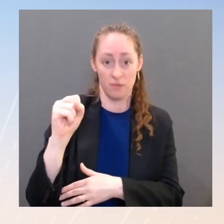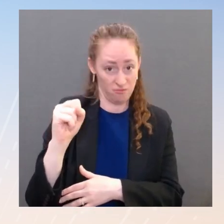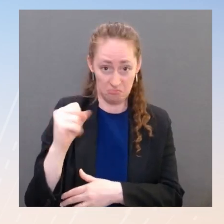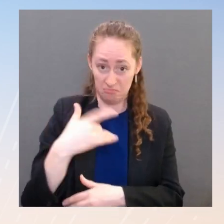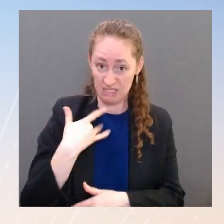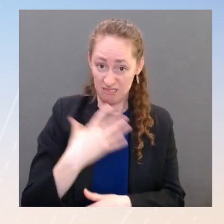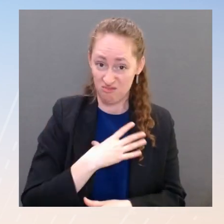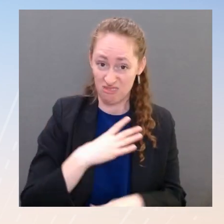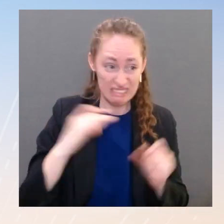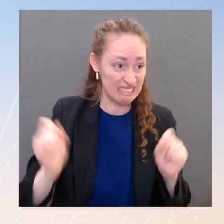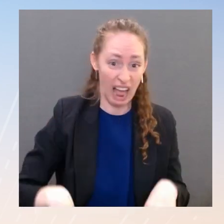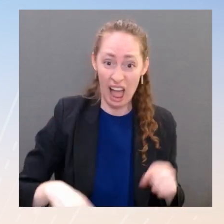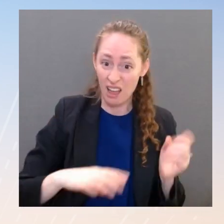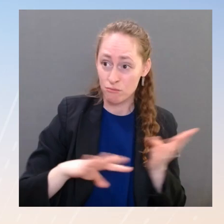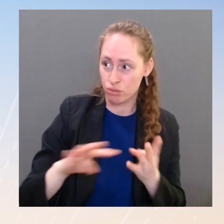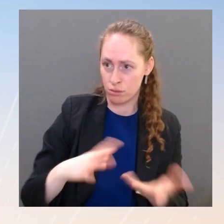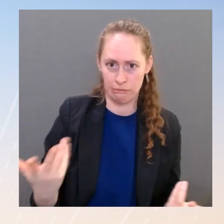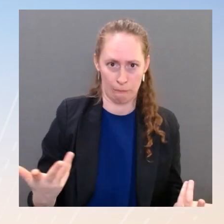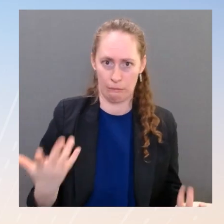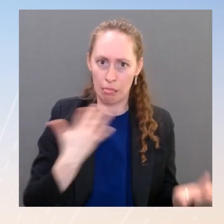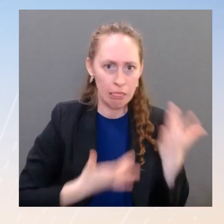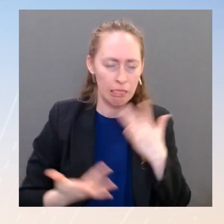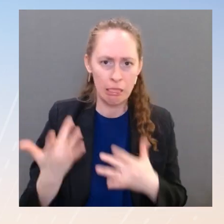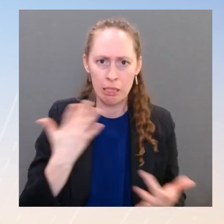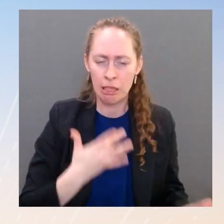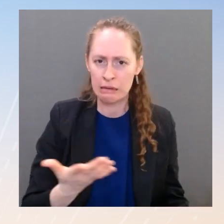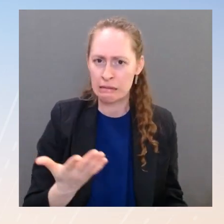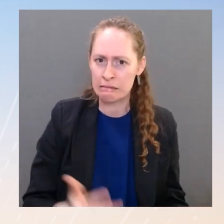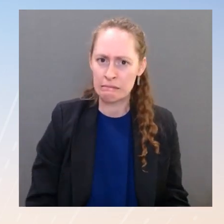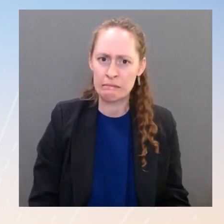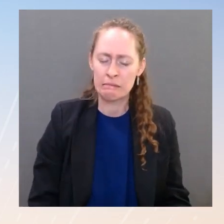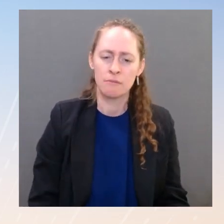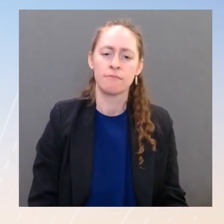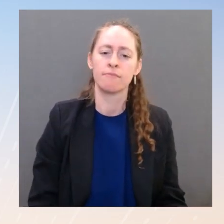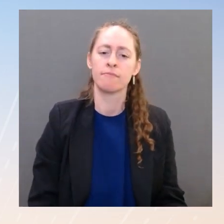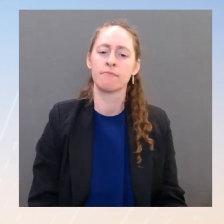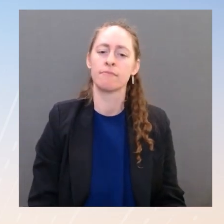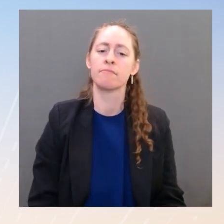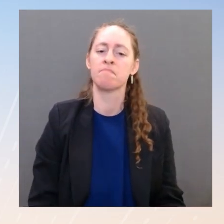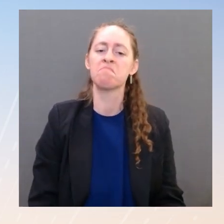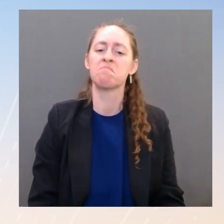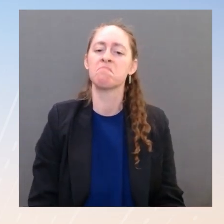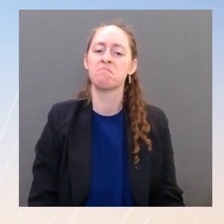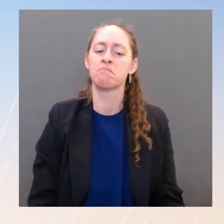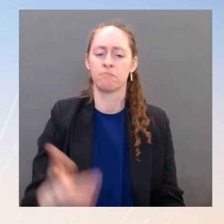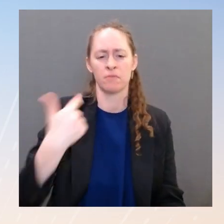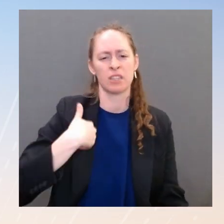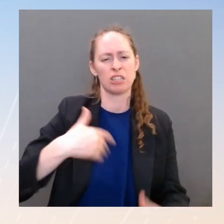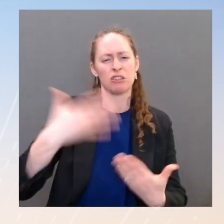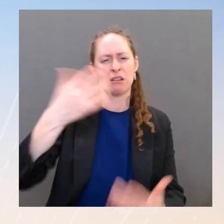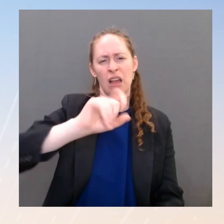for any update on the status of contracts and contract- -- and they have quite a bit of experience in contracting